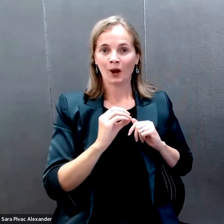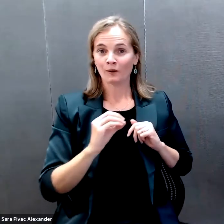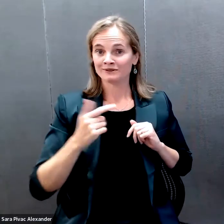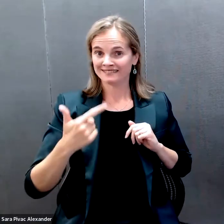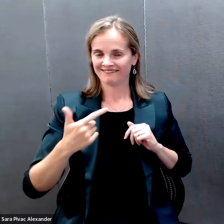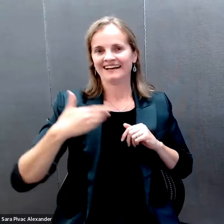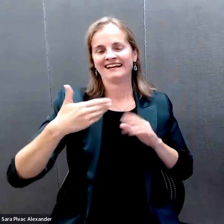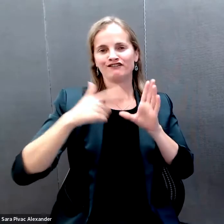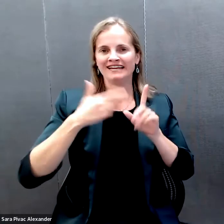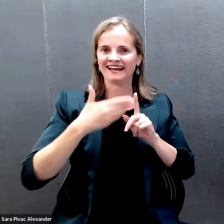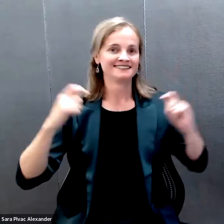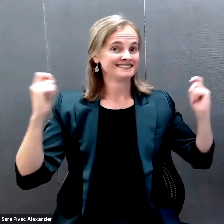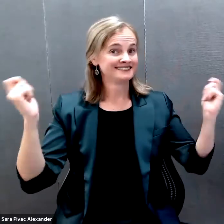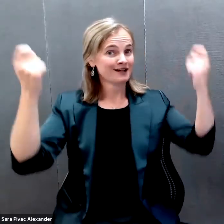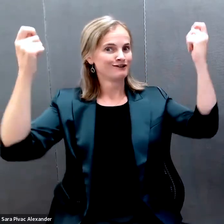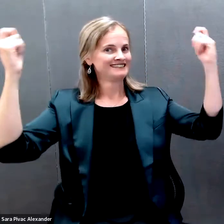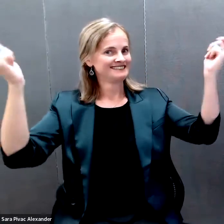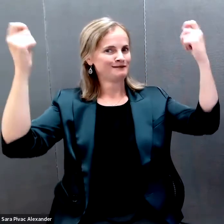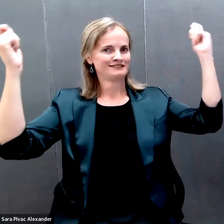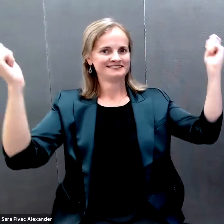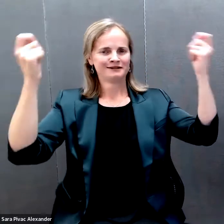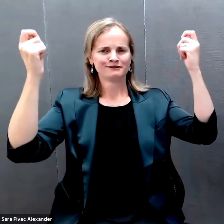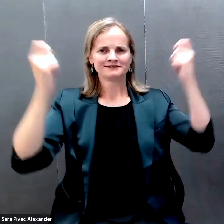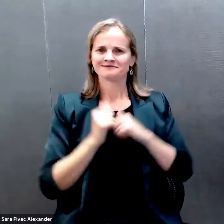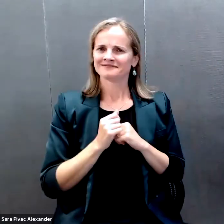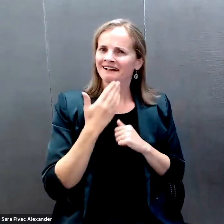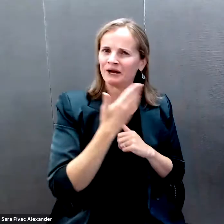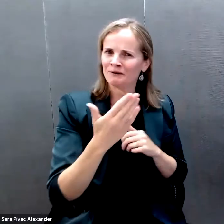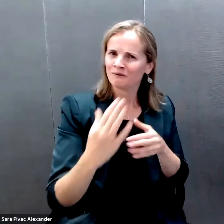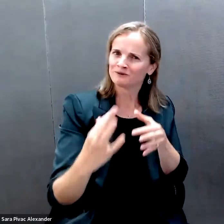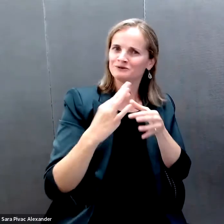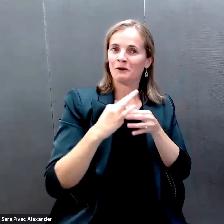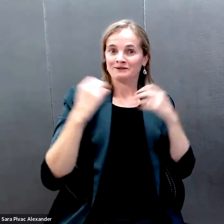and so every year since 2007 we've had this week to celebrate our language